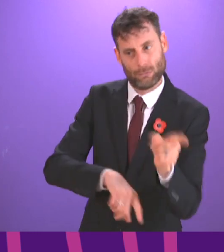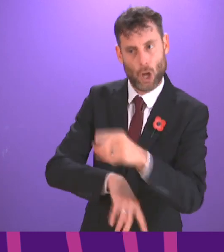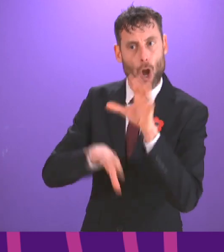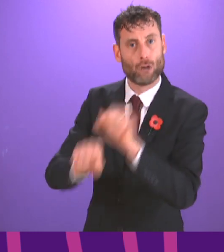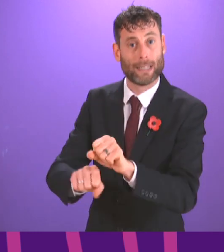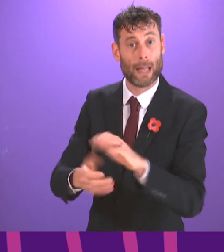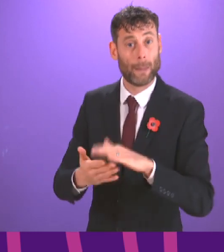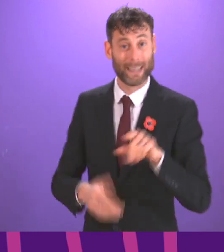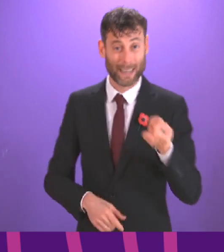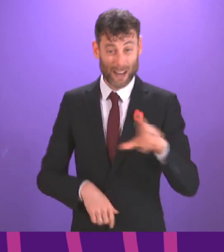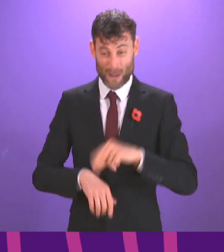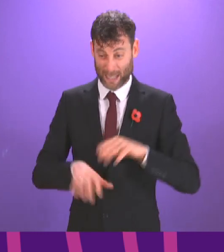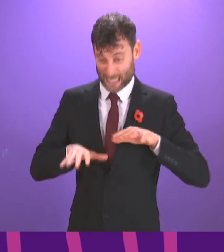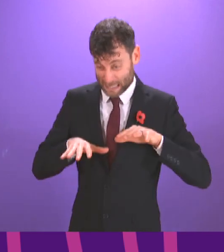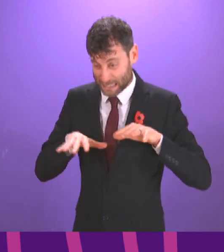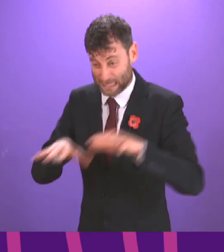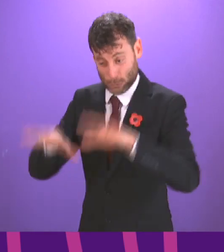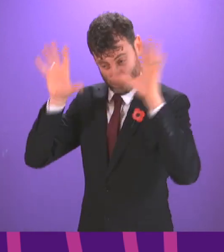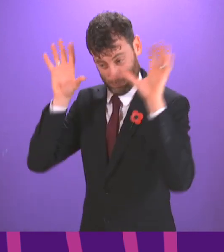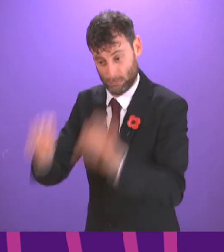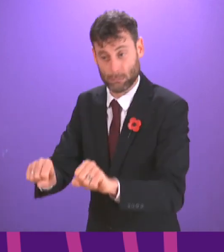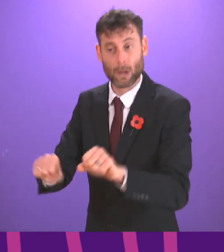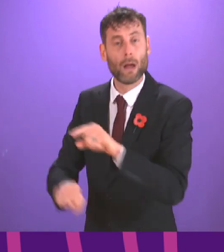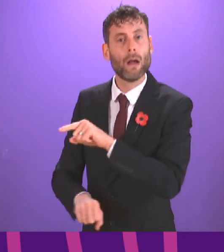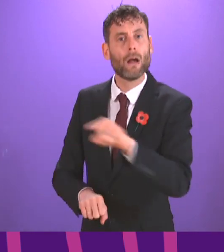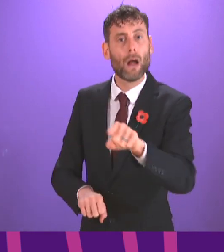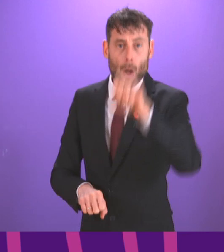charging into miners who were democratically defending their jobs and communities?